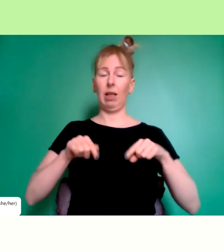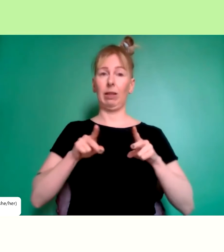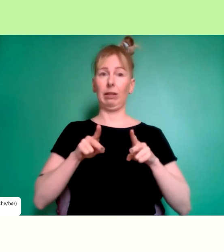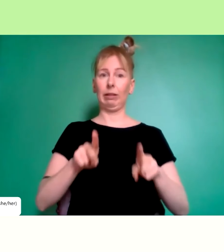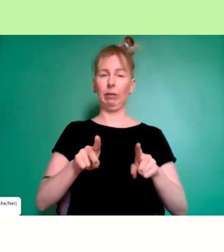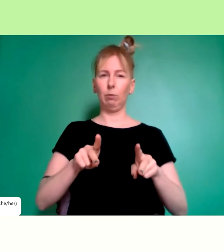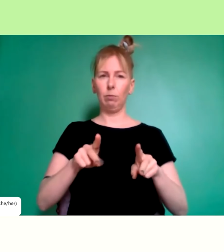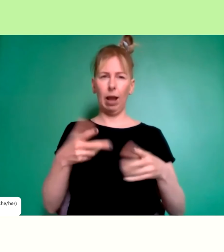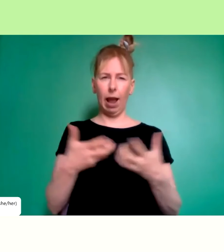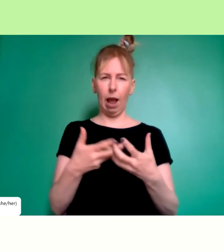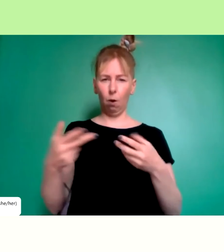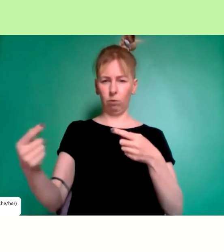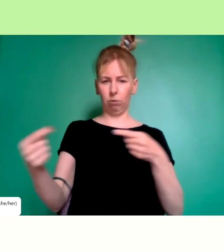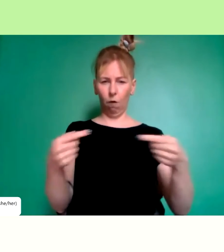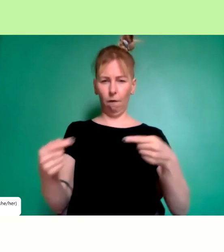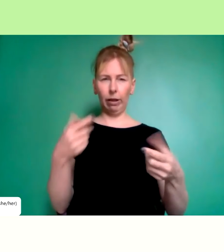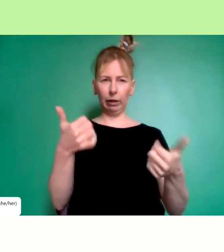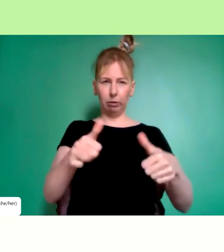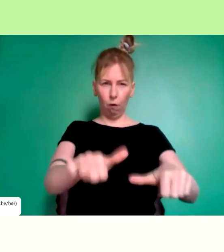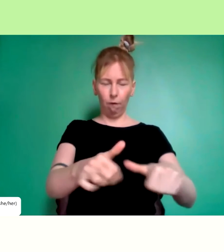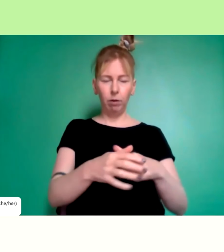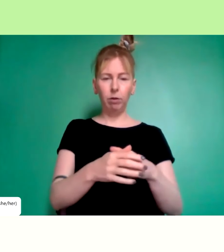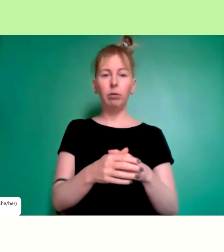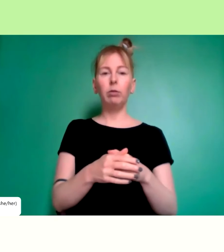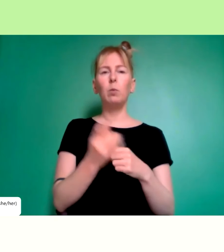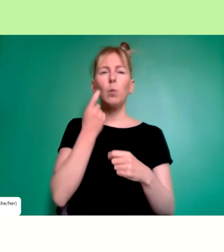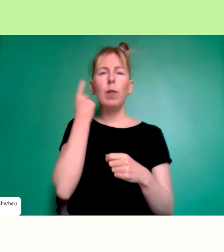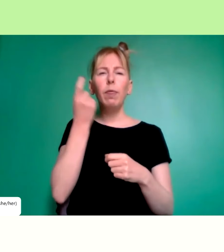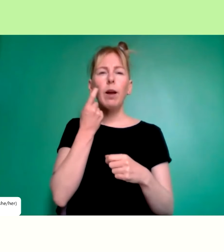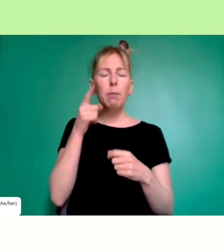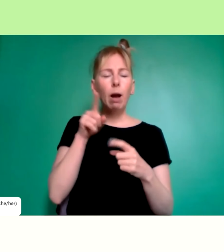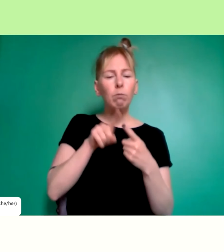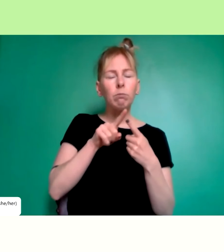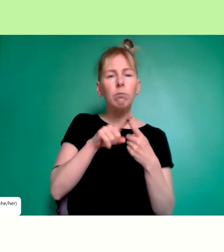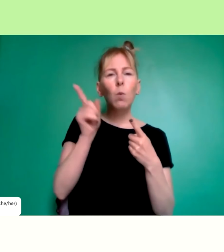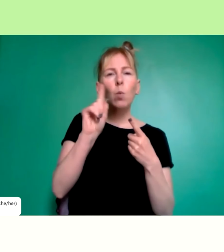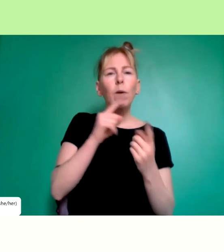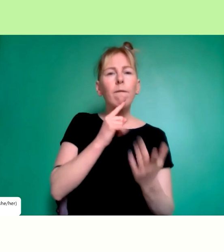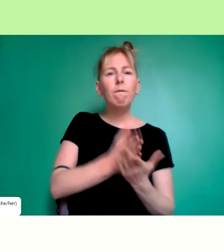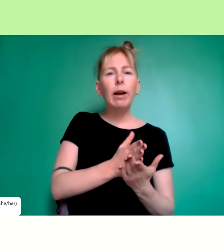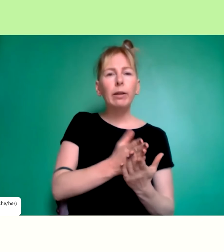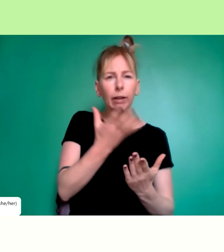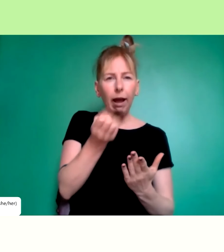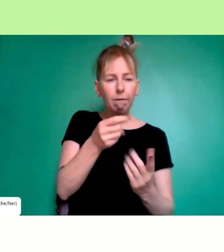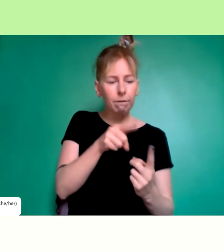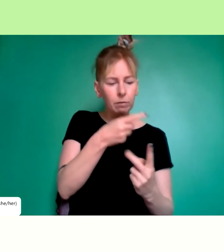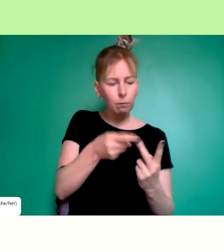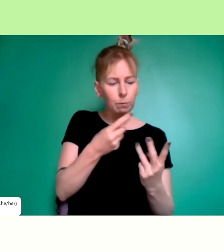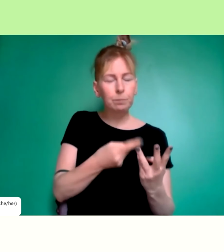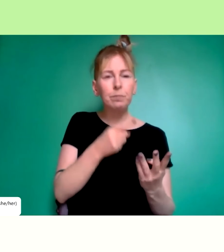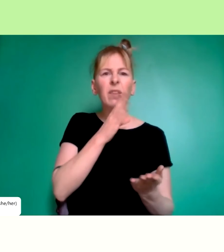things, we try to determine what are the facts of the conflict, and by facts, I mean, the